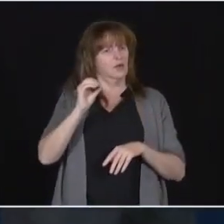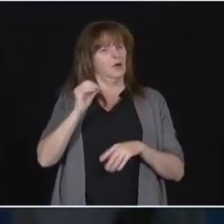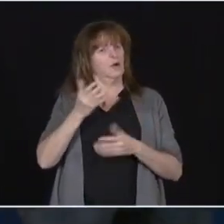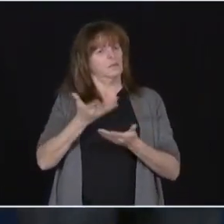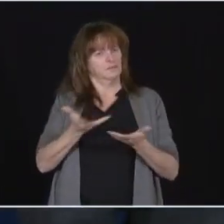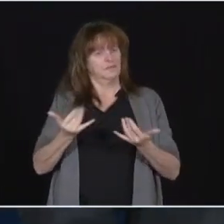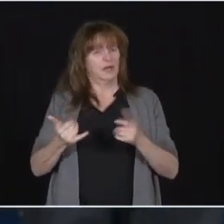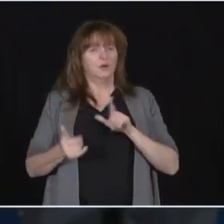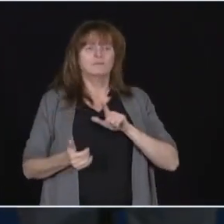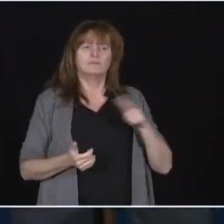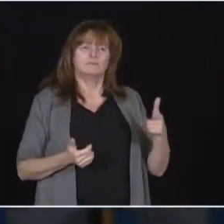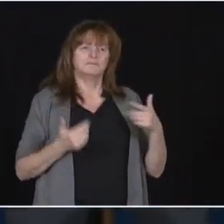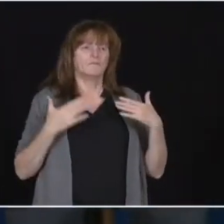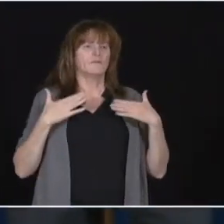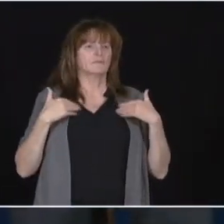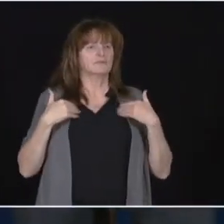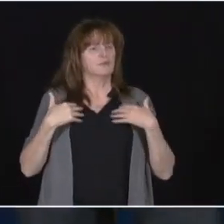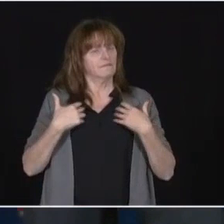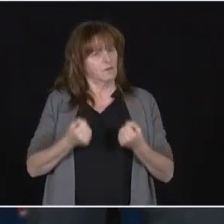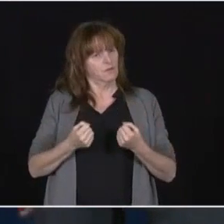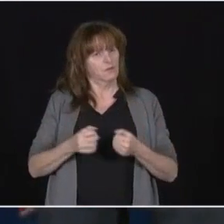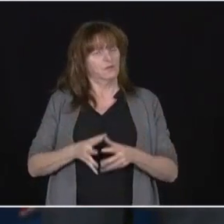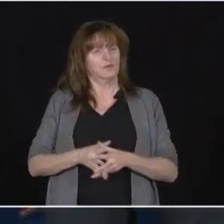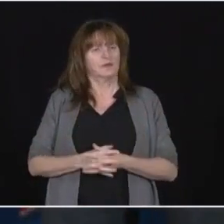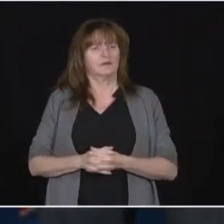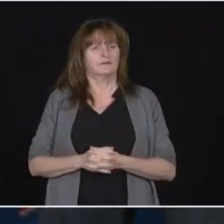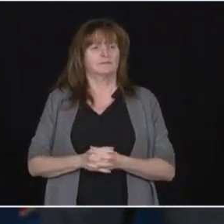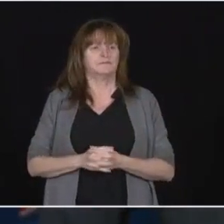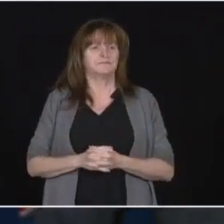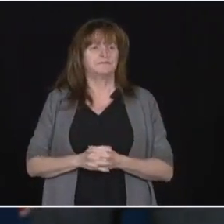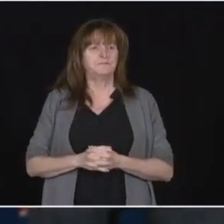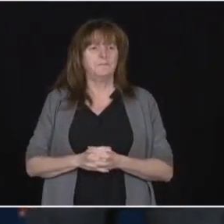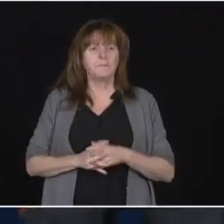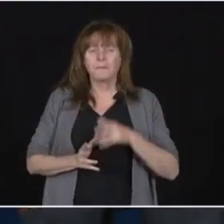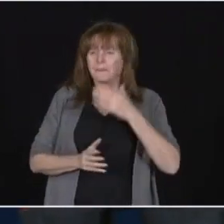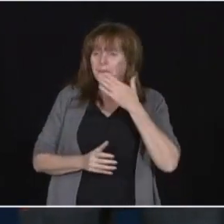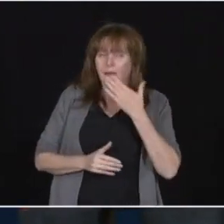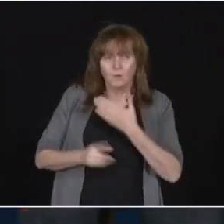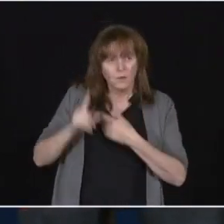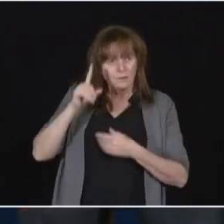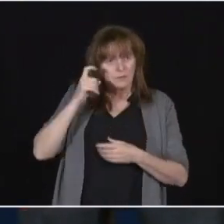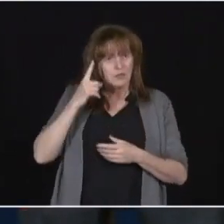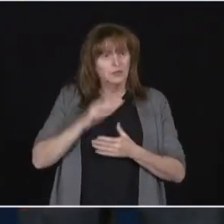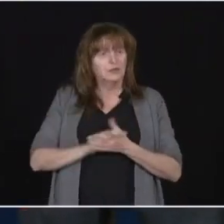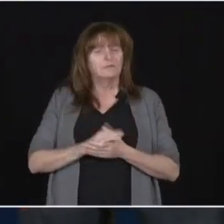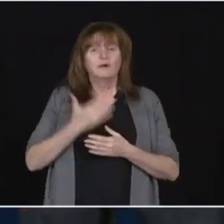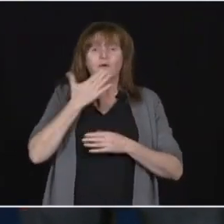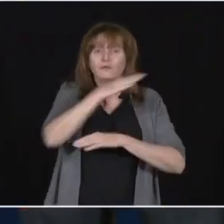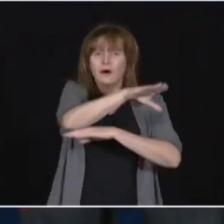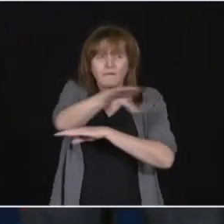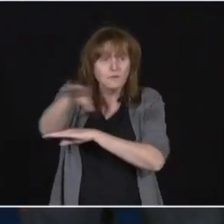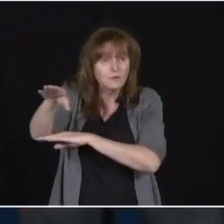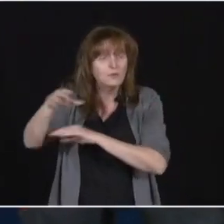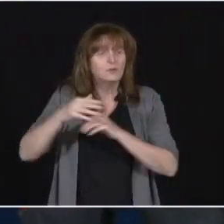Thanks to the considerable efforts of all Ontarians we are now at a point where we can begin to gradually and carefully reopen our province.